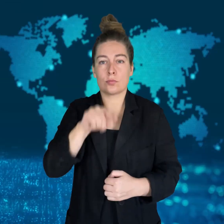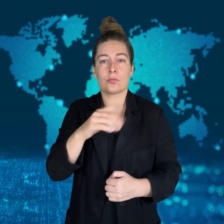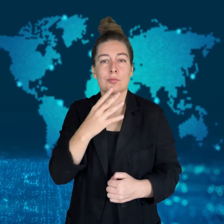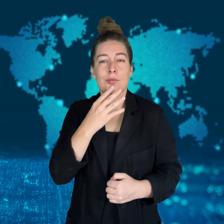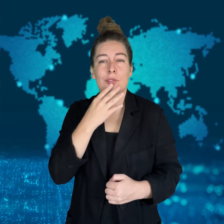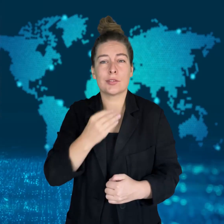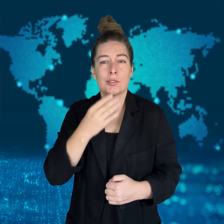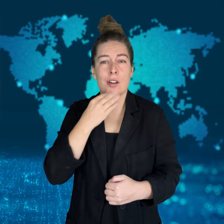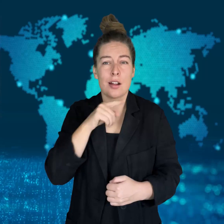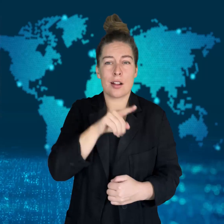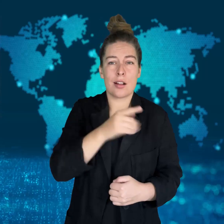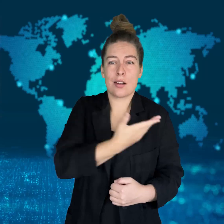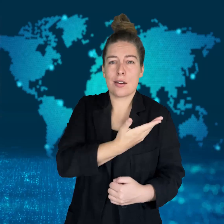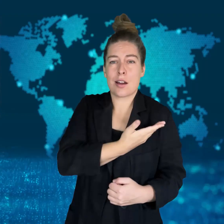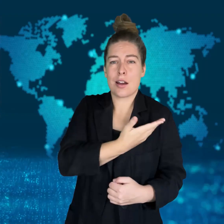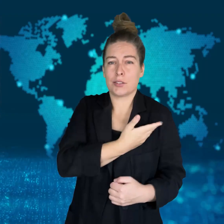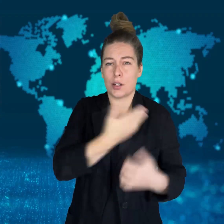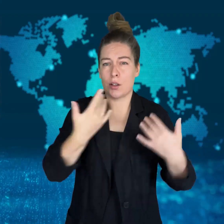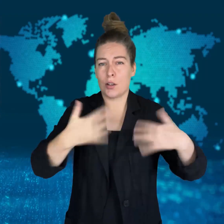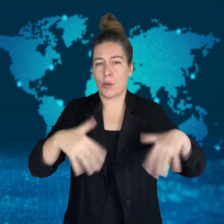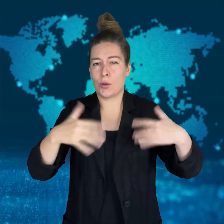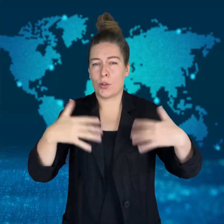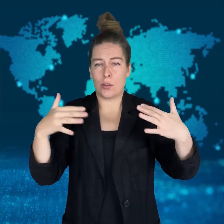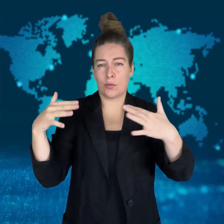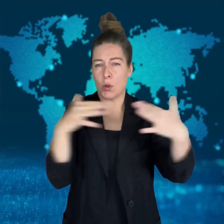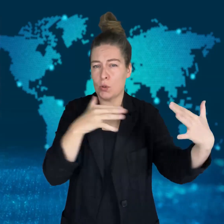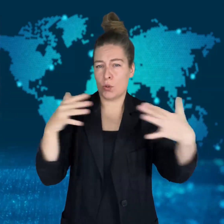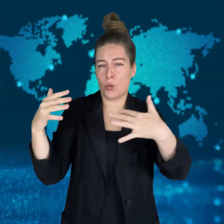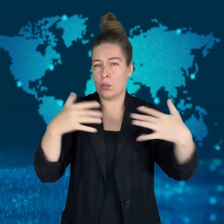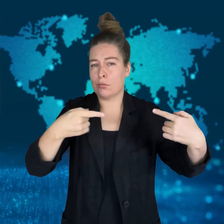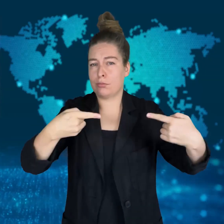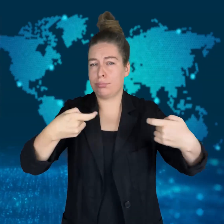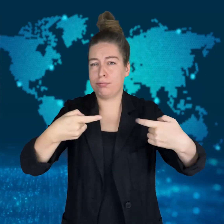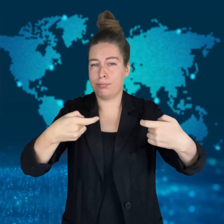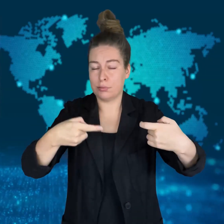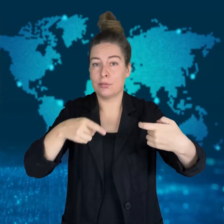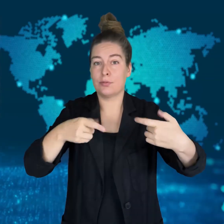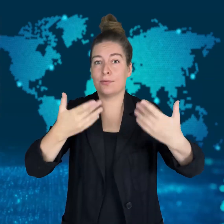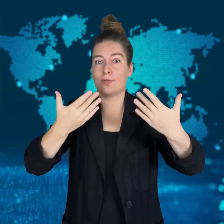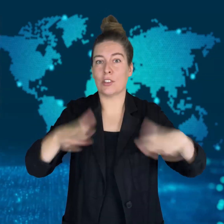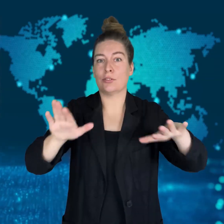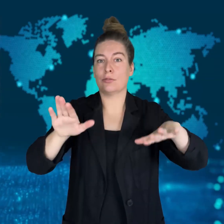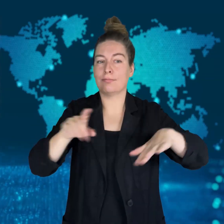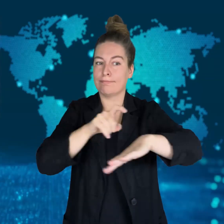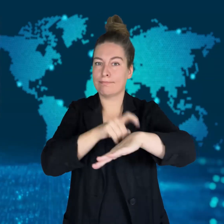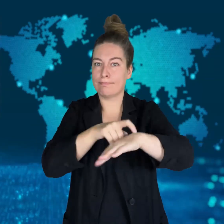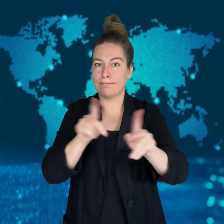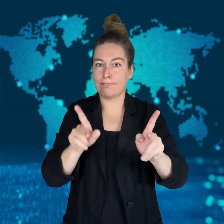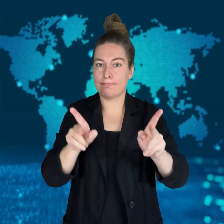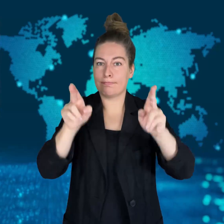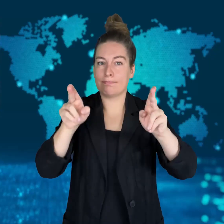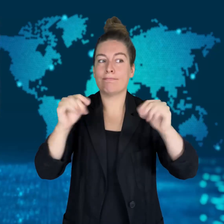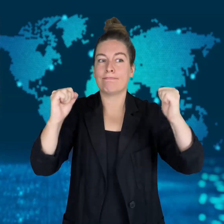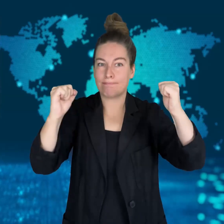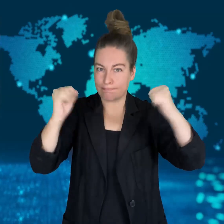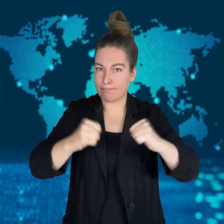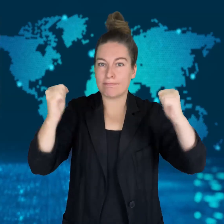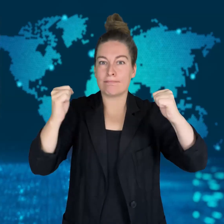[MONIKA]: Israel and Hamas have exchanged hostages for prisoners